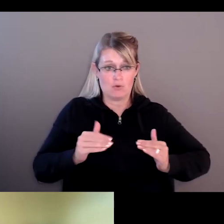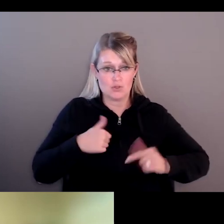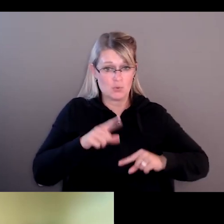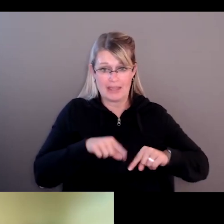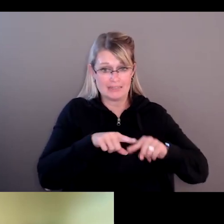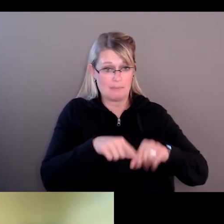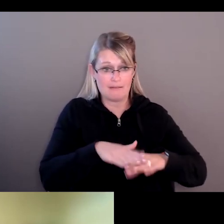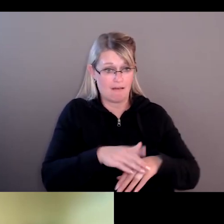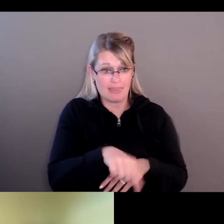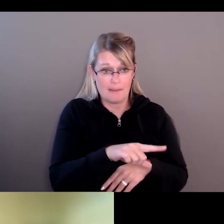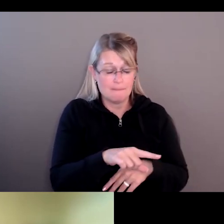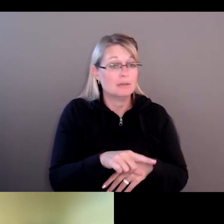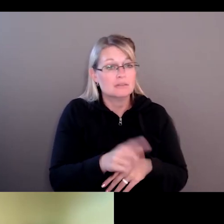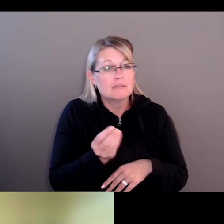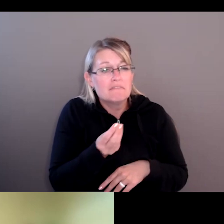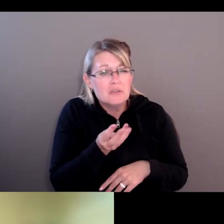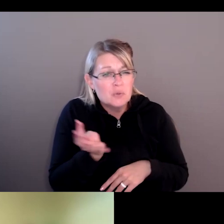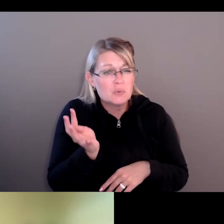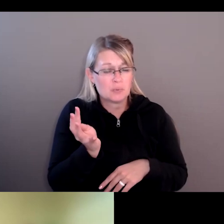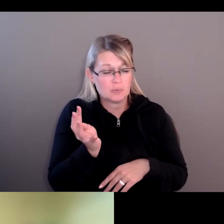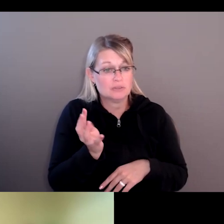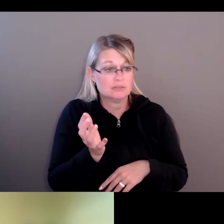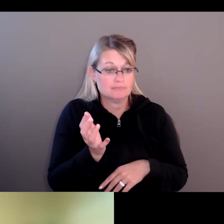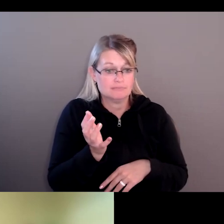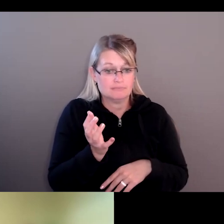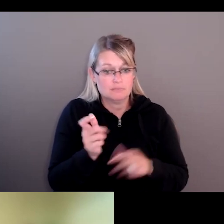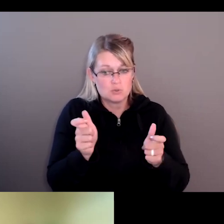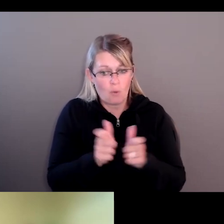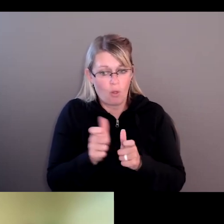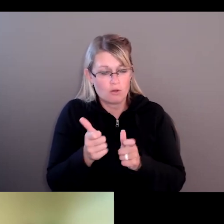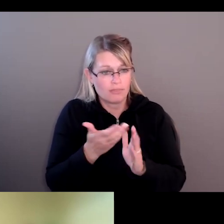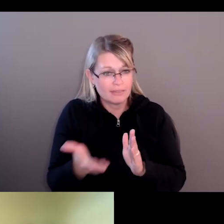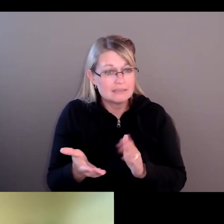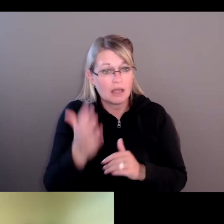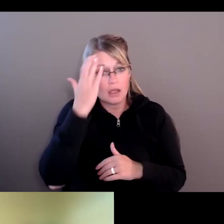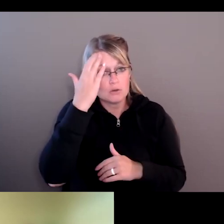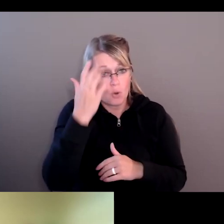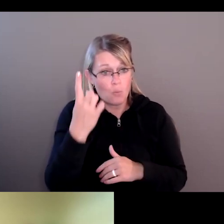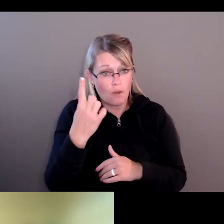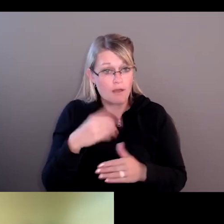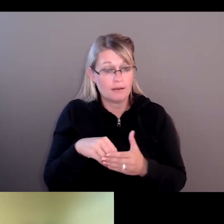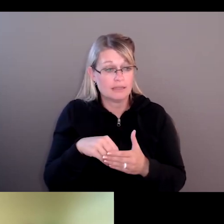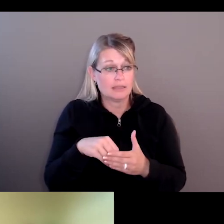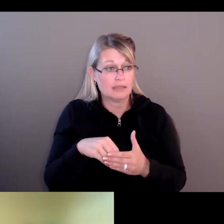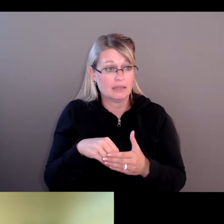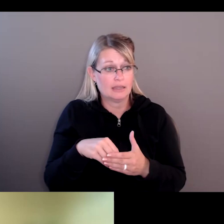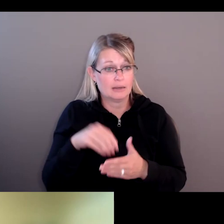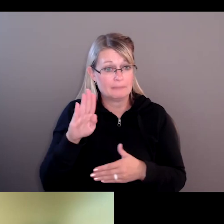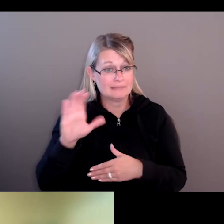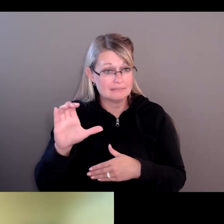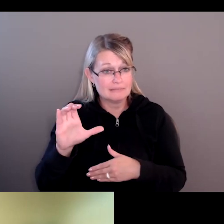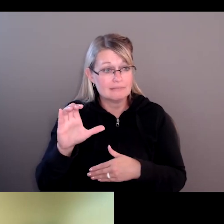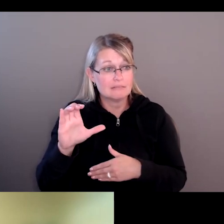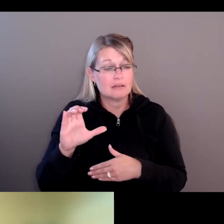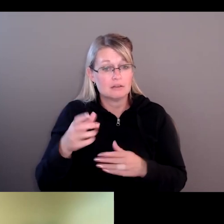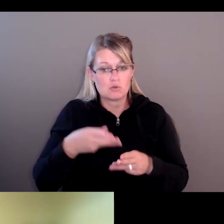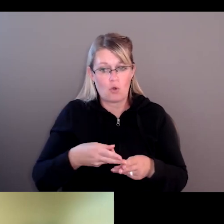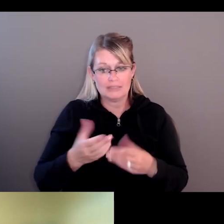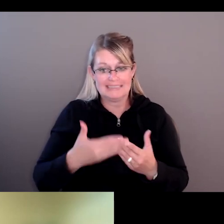them. There's a few smaller outfits. I know one in British Columbia called easy surf that is starting